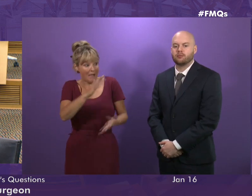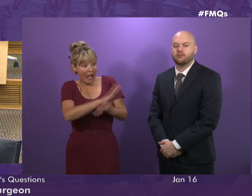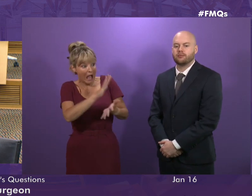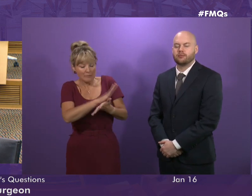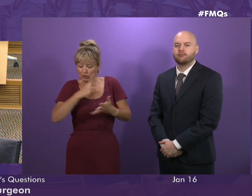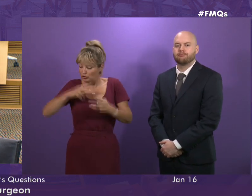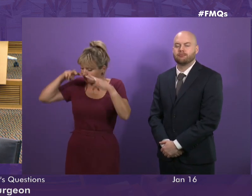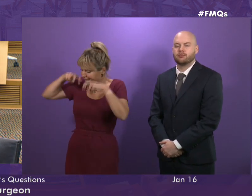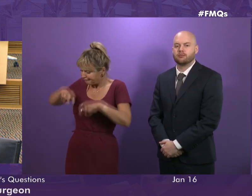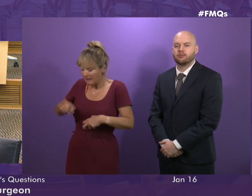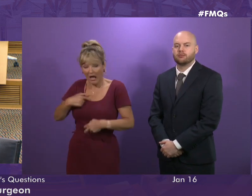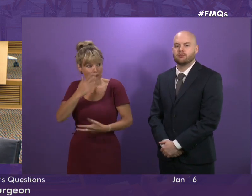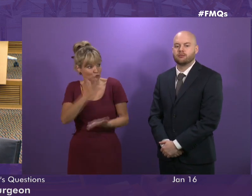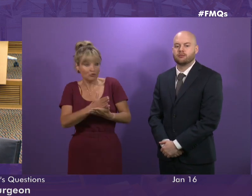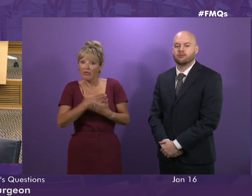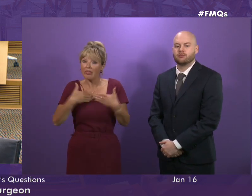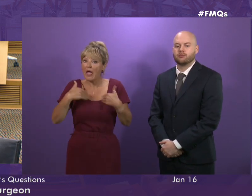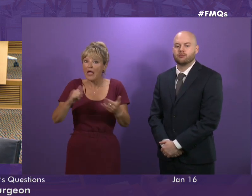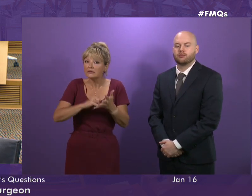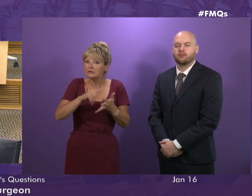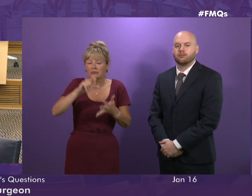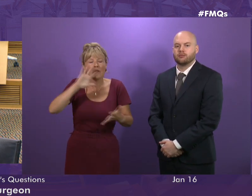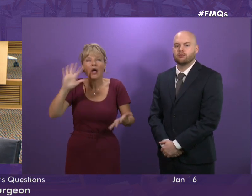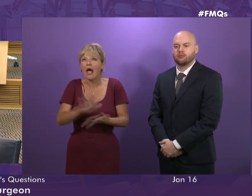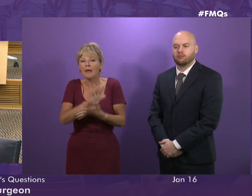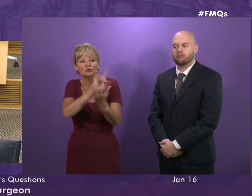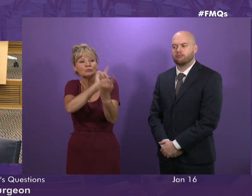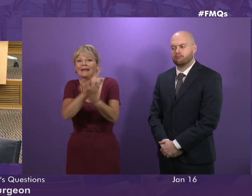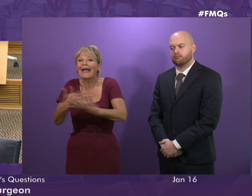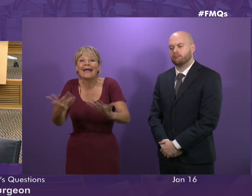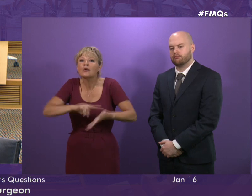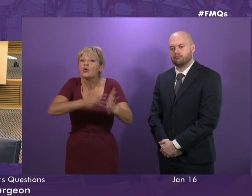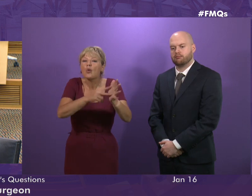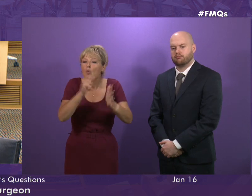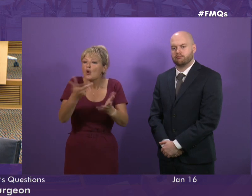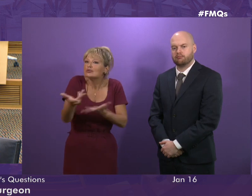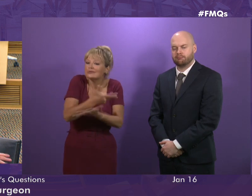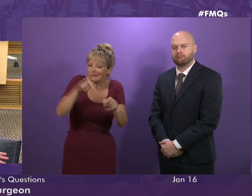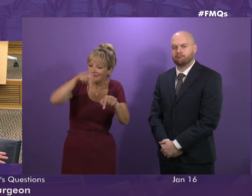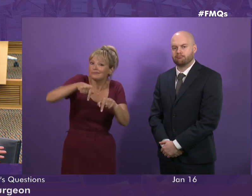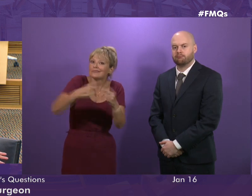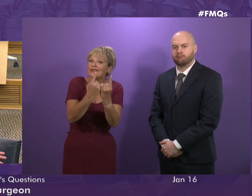be happy to meet any organisation that wants to discuss those issues. The health secretary